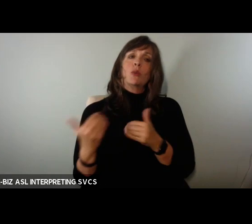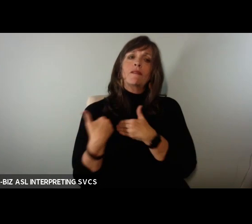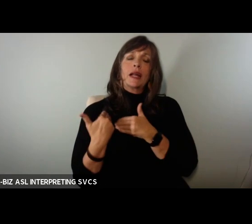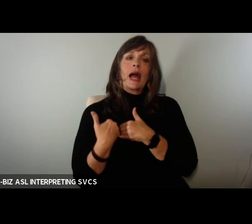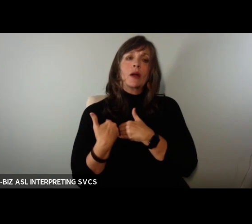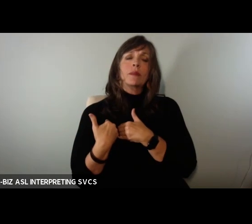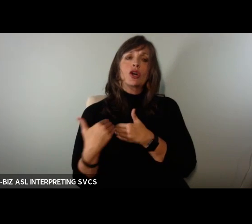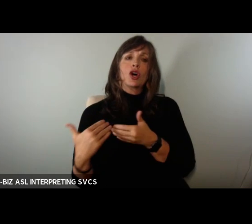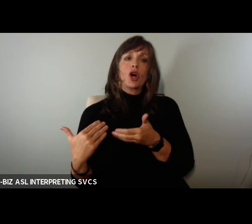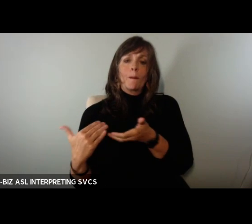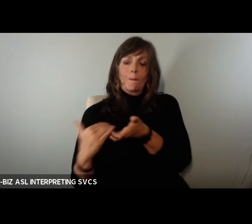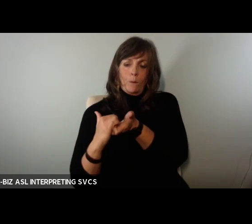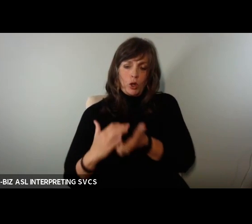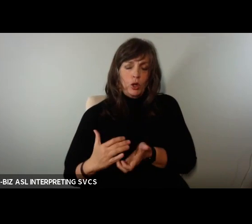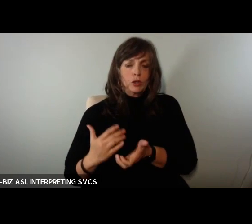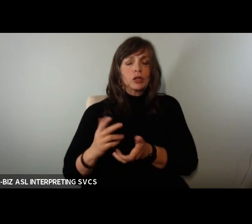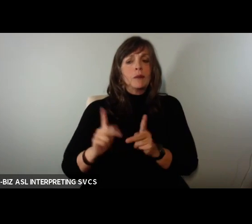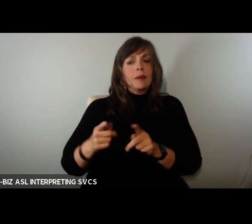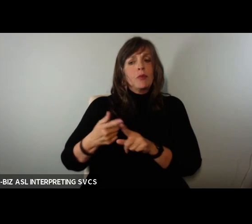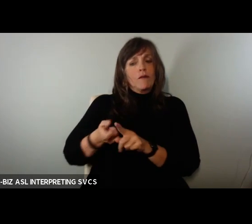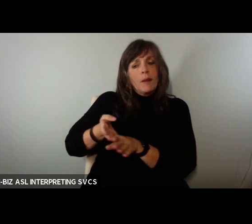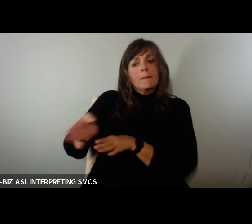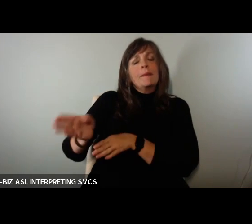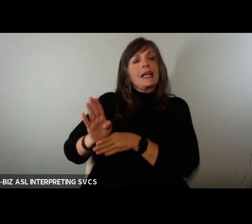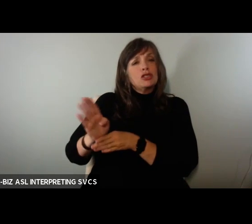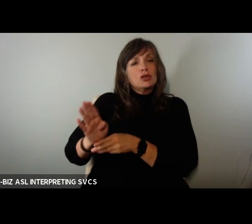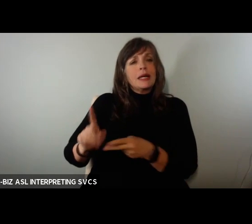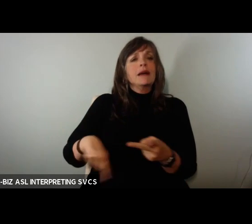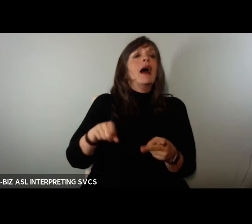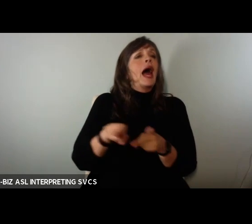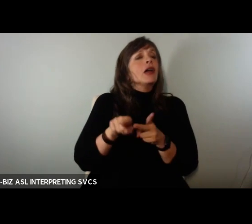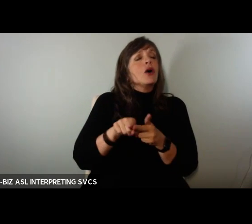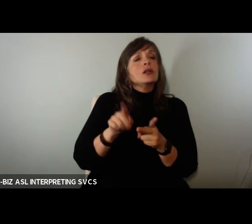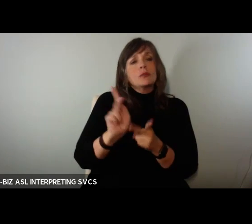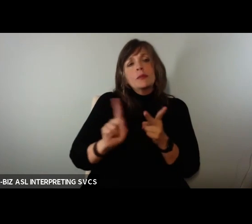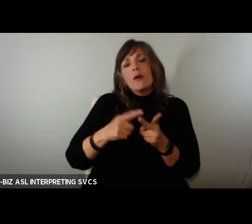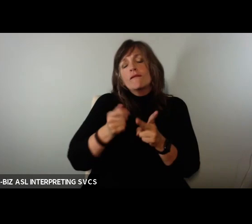and people from the arts, who agreed to look at information redacted,